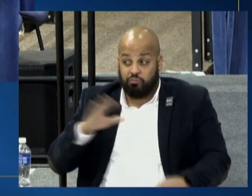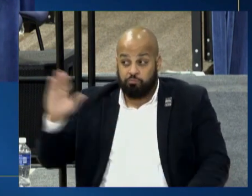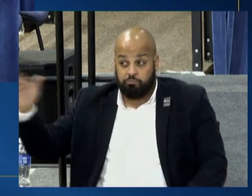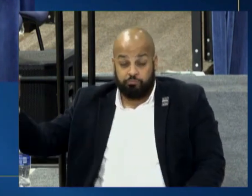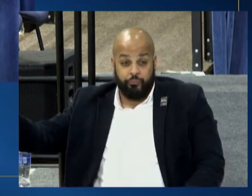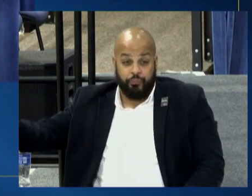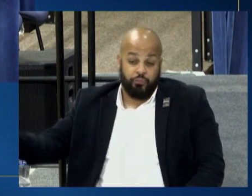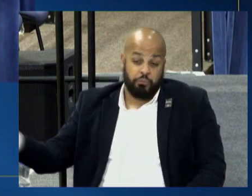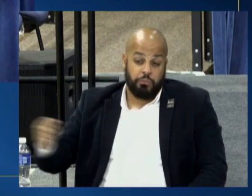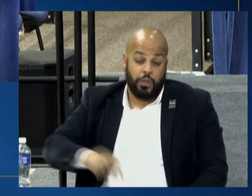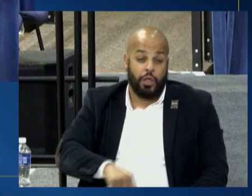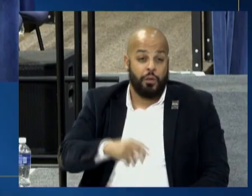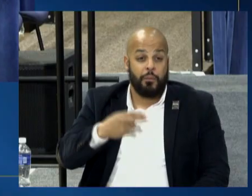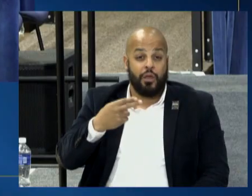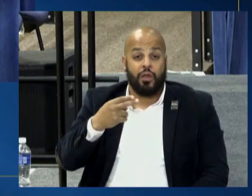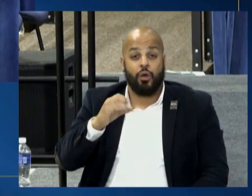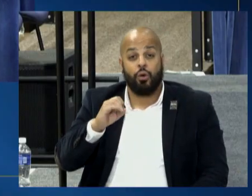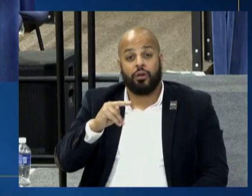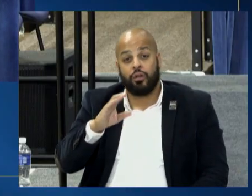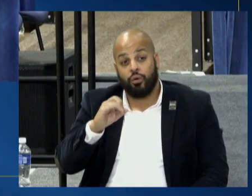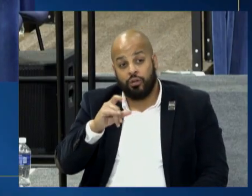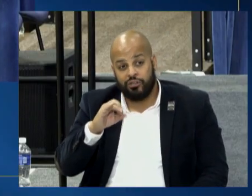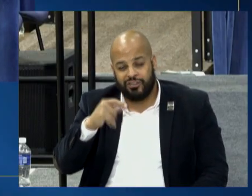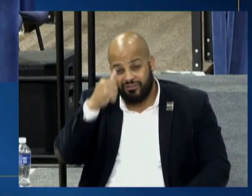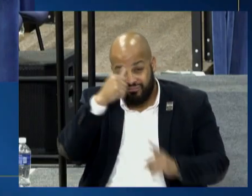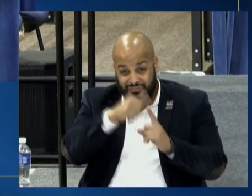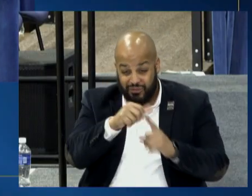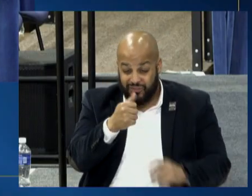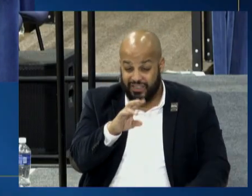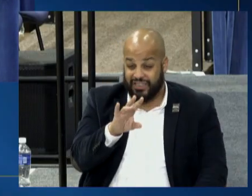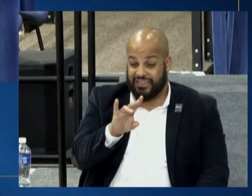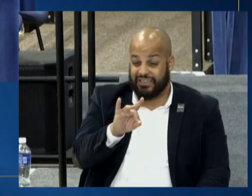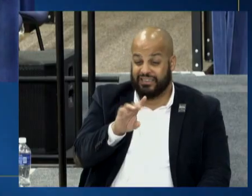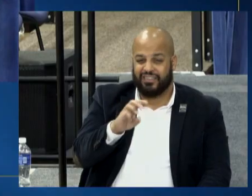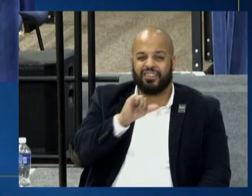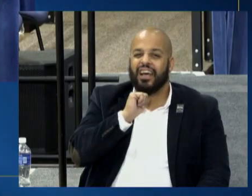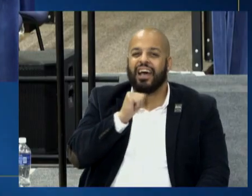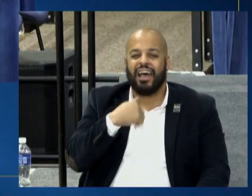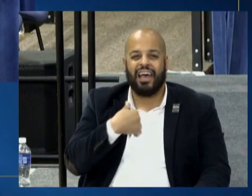oncology. And there was no technology in 1986 about that. So, they did come in and they did